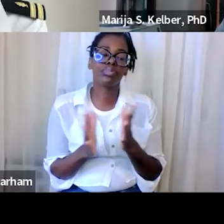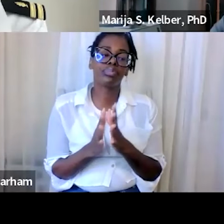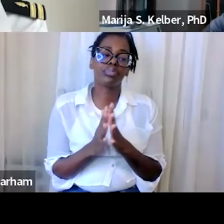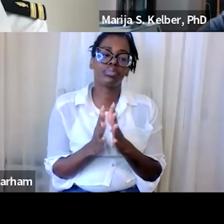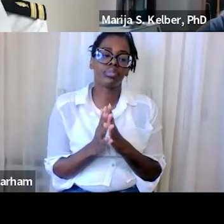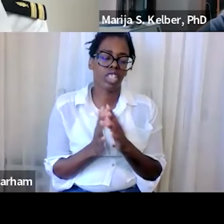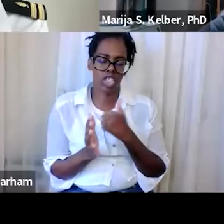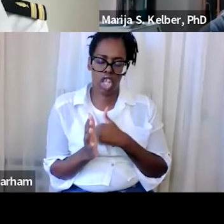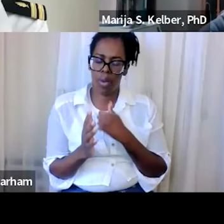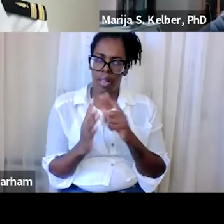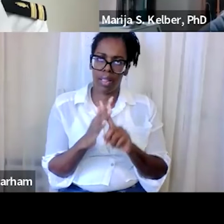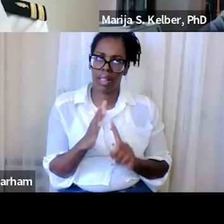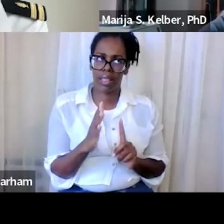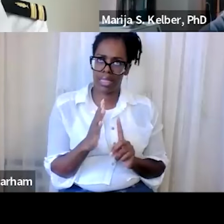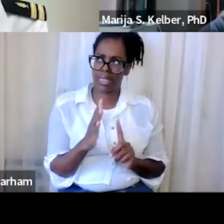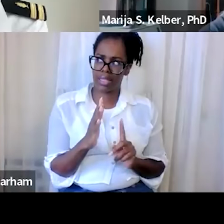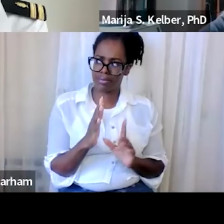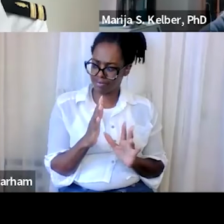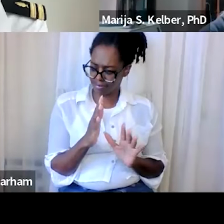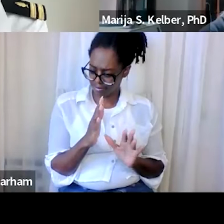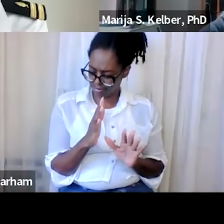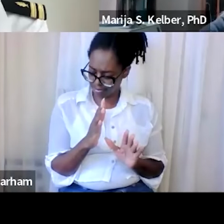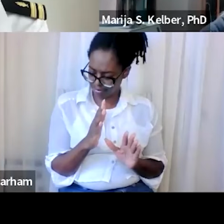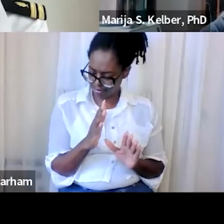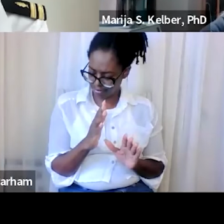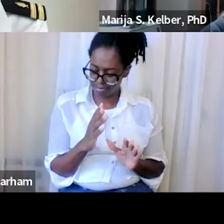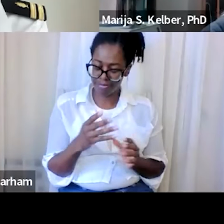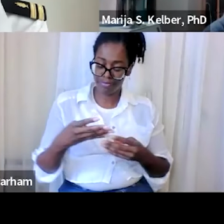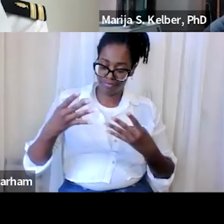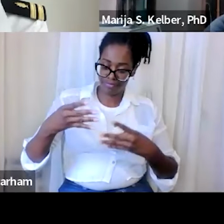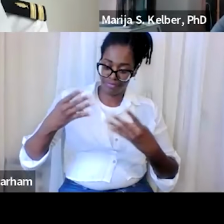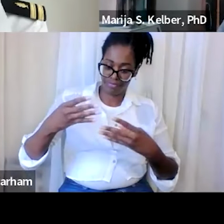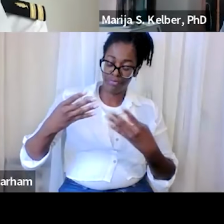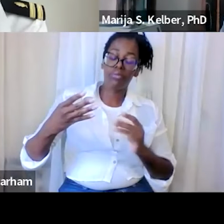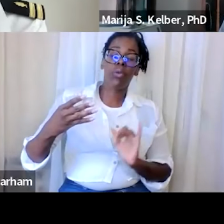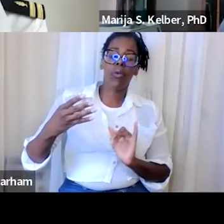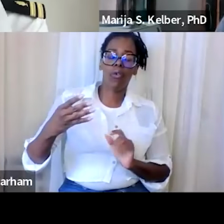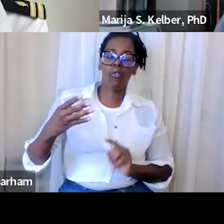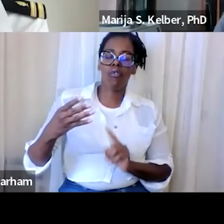Sorry, I just lost the question. "Are there any or is there any focus